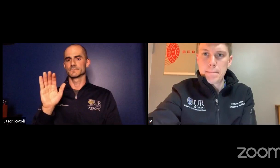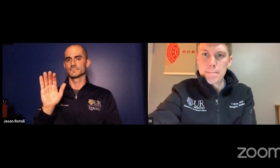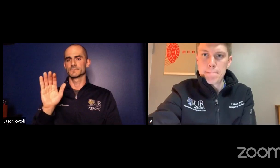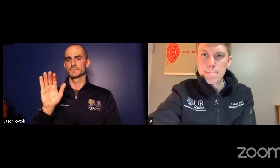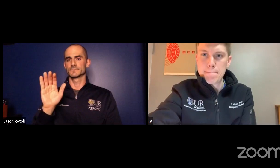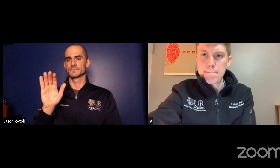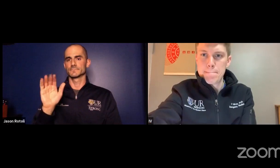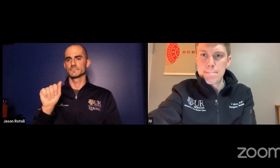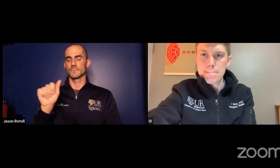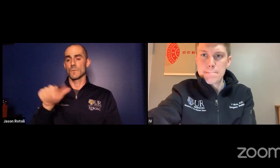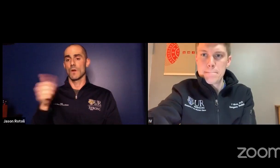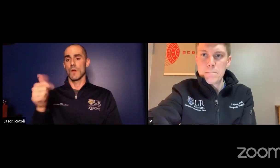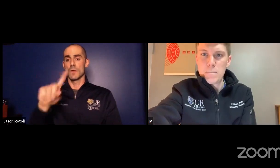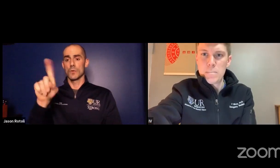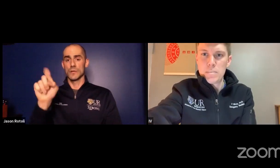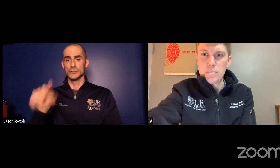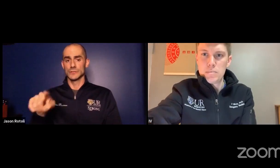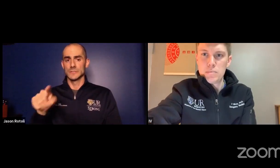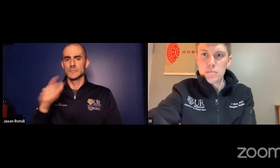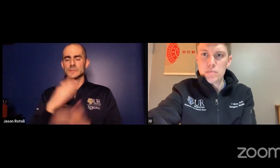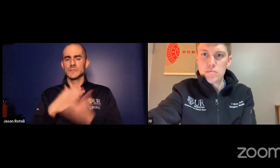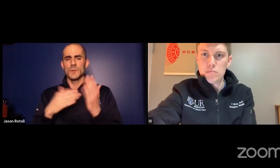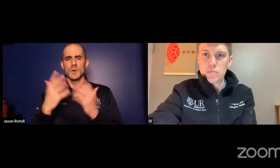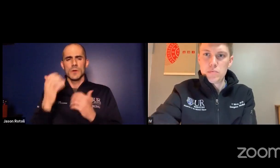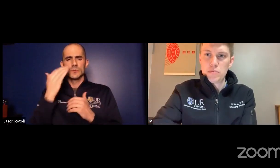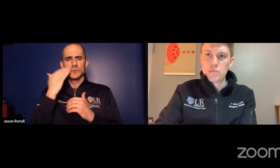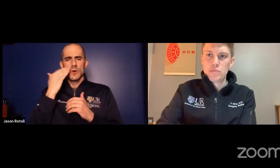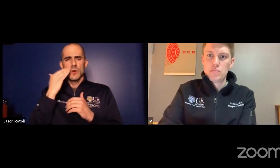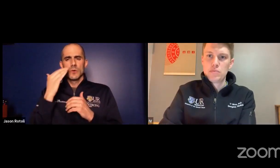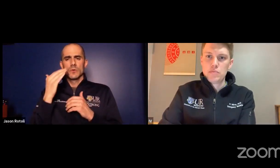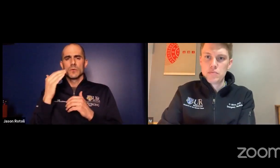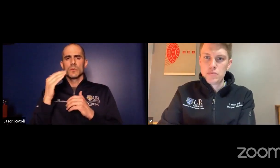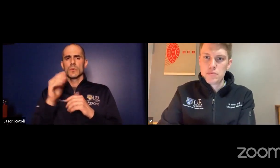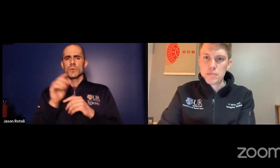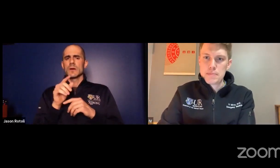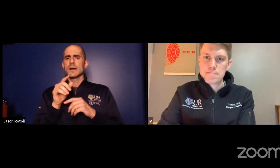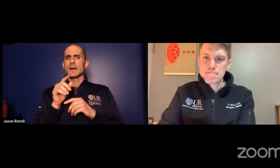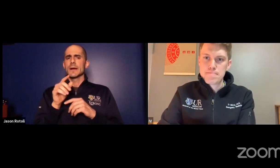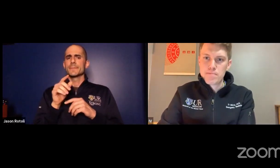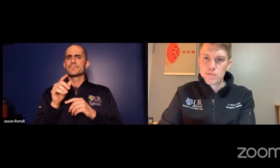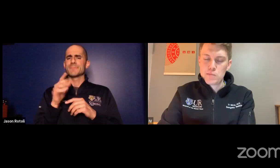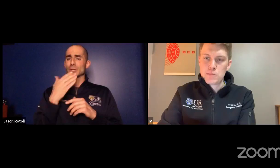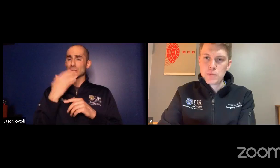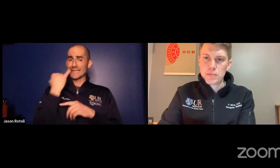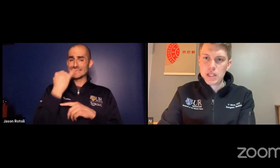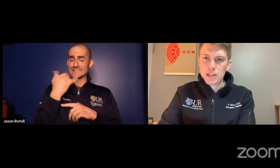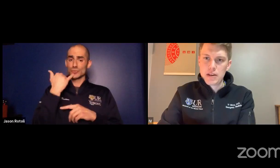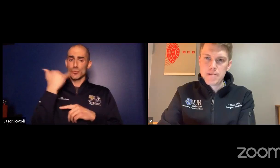normally. Remember the FAST, facial droop, arm, weakness, and speech